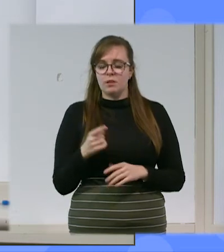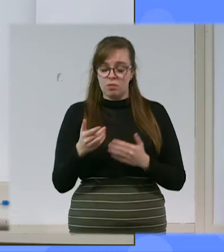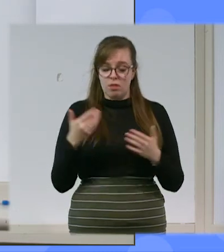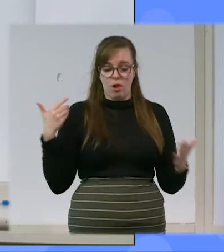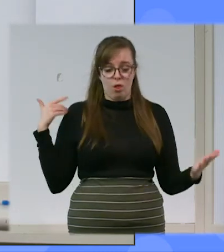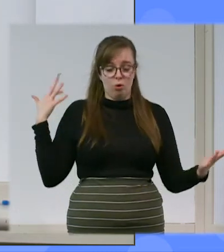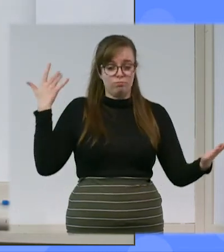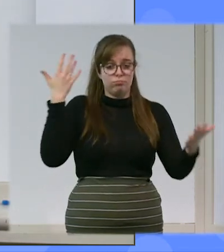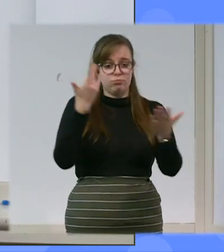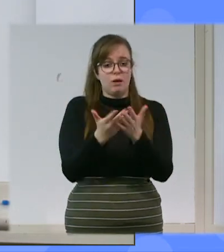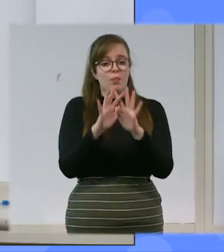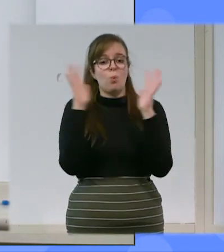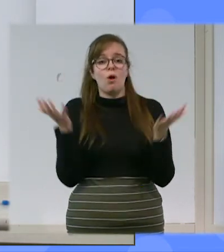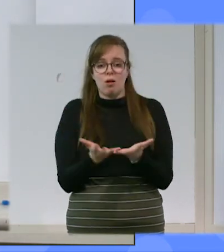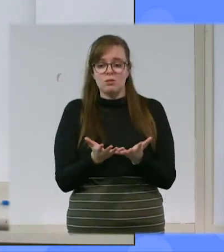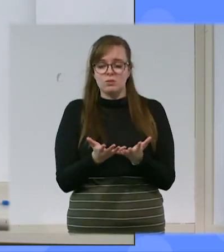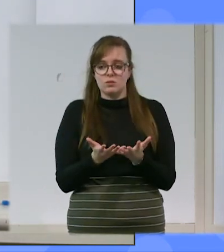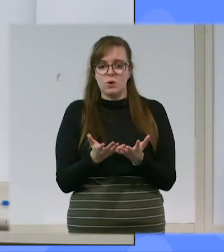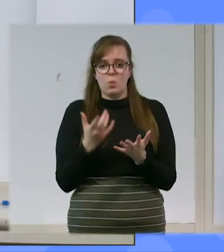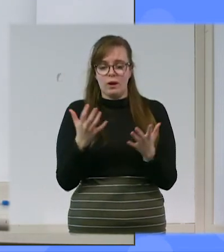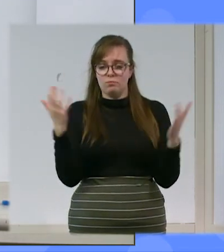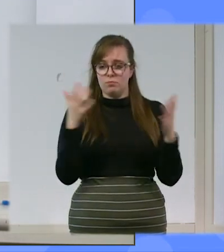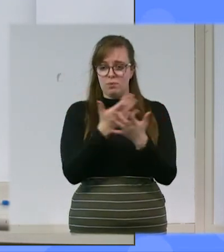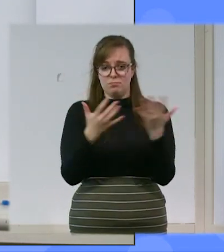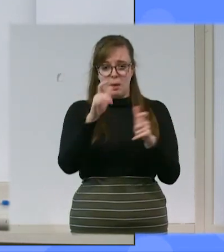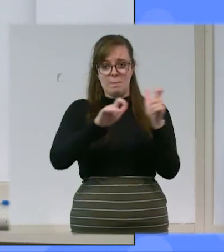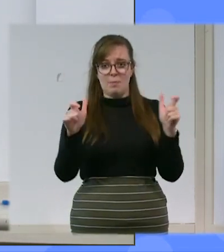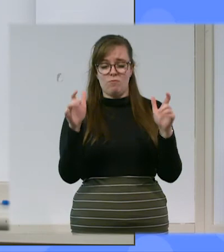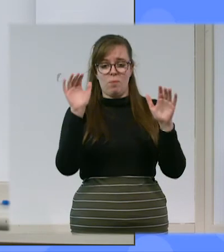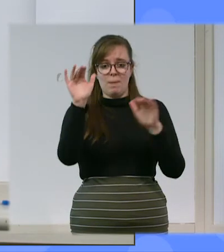world and we attract a number of people from overseas we have climate targets we